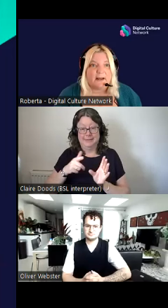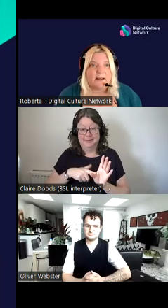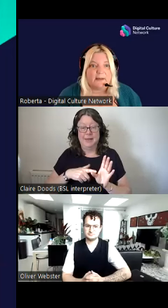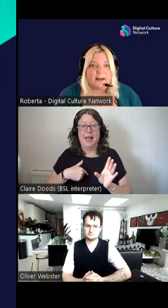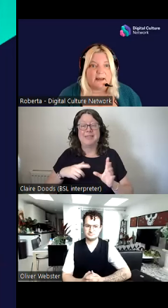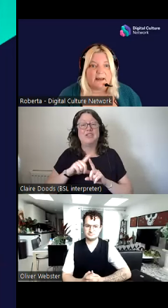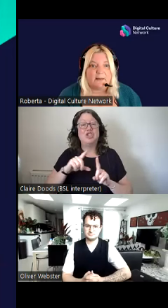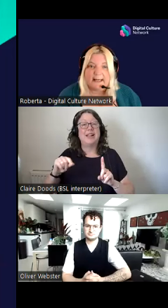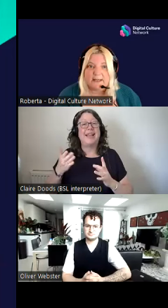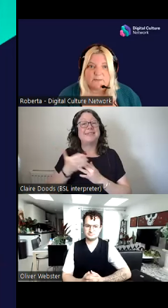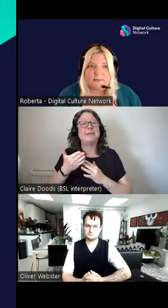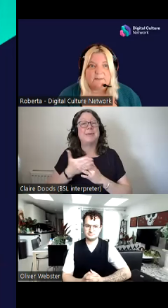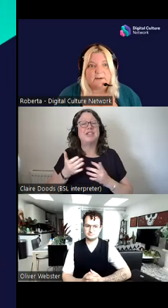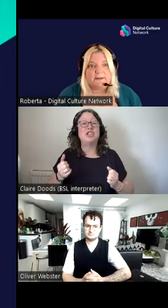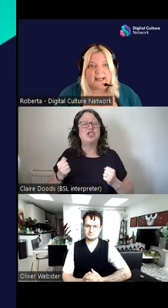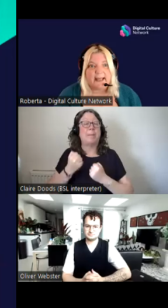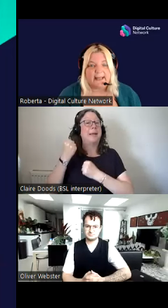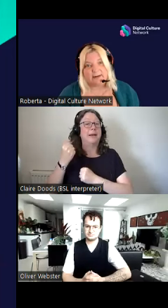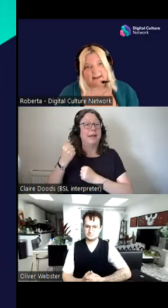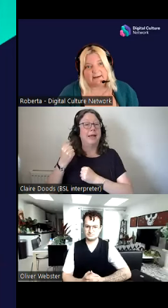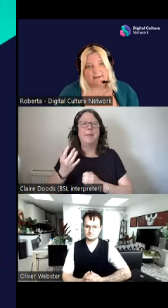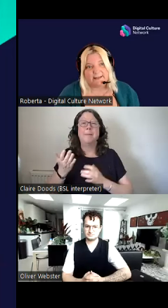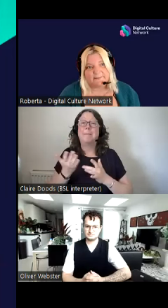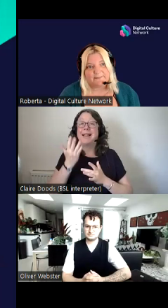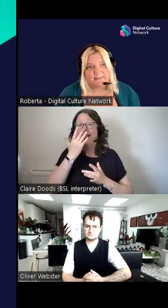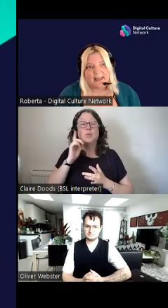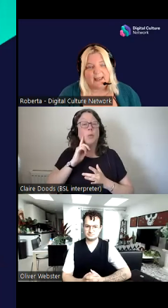I'm a middle-aged woman with blonde hair and a green cardigan.